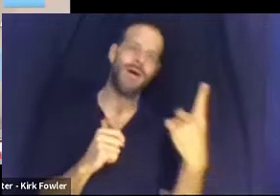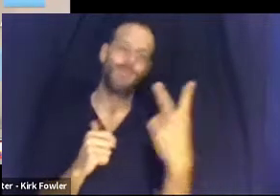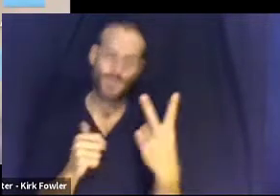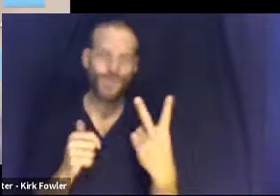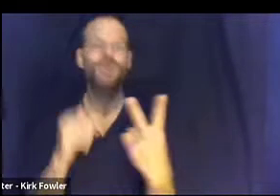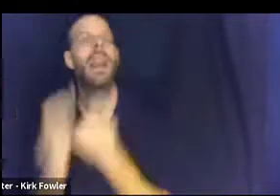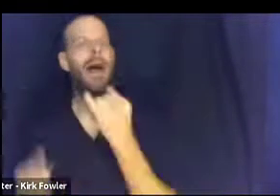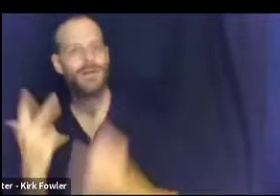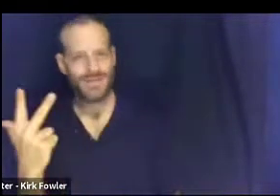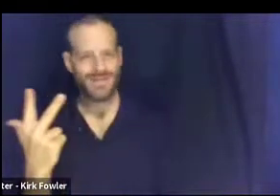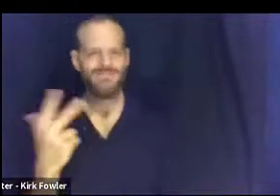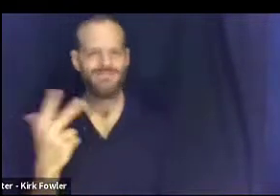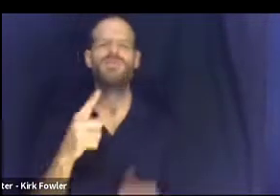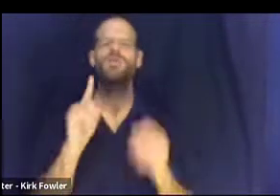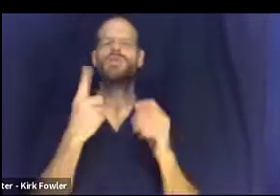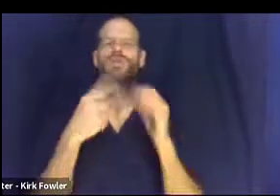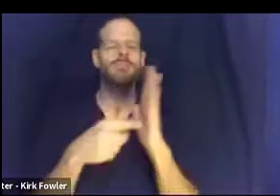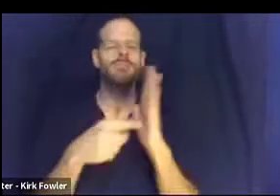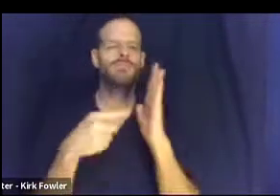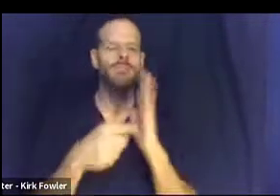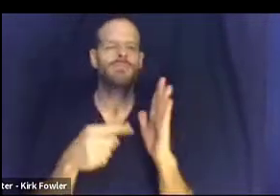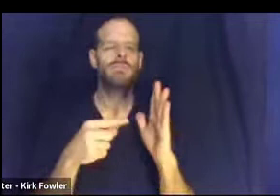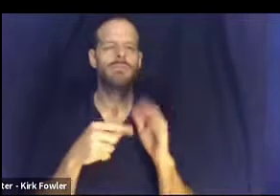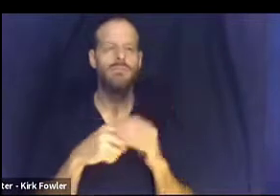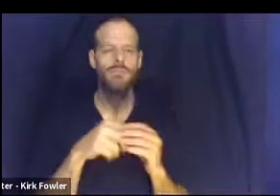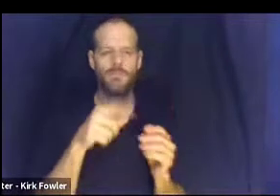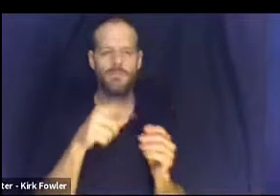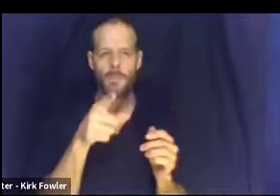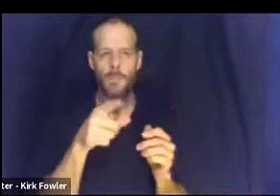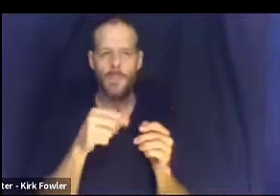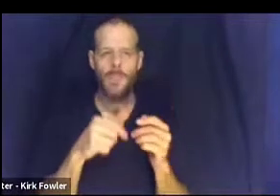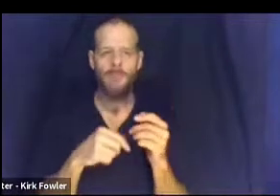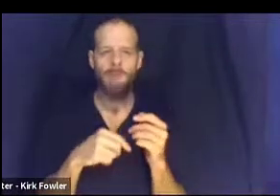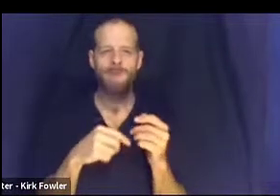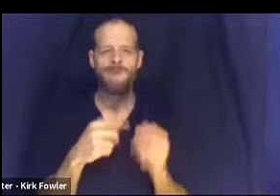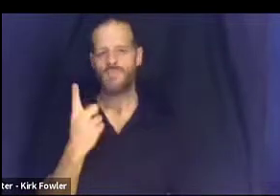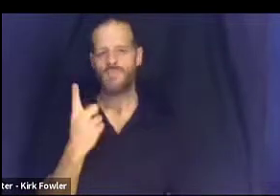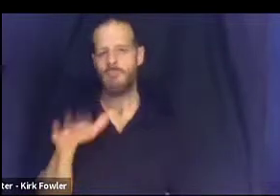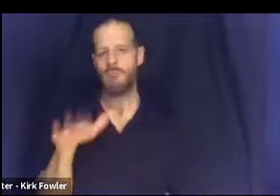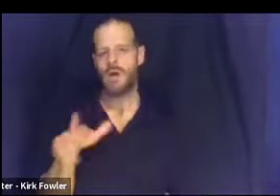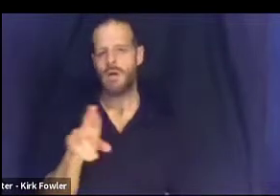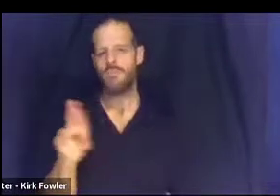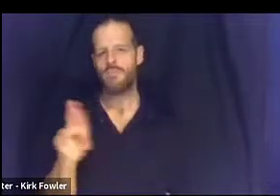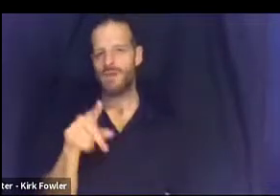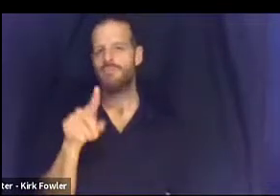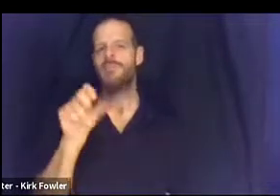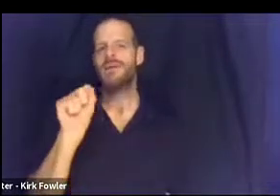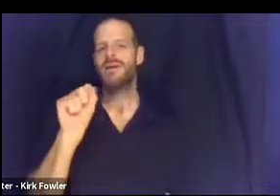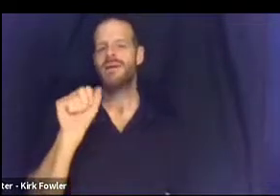And I wanna just point out this one on the right, bottom right. Salient feature instruction is critical